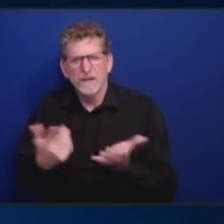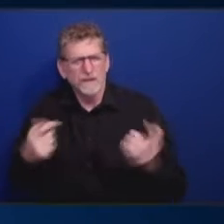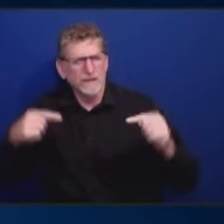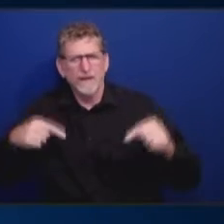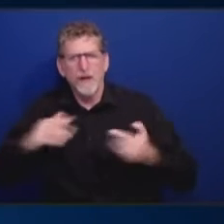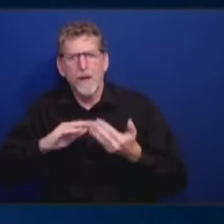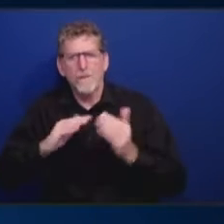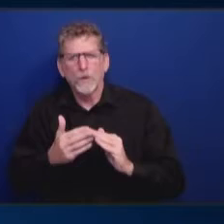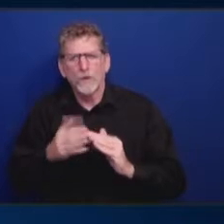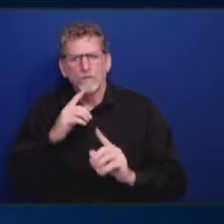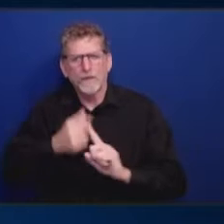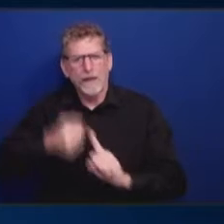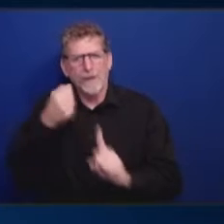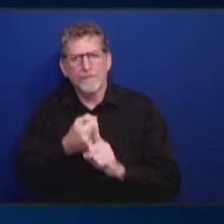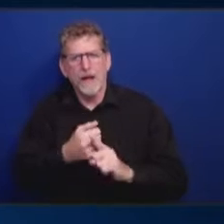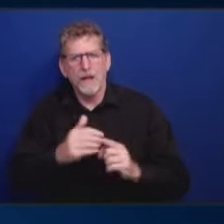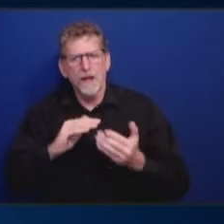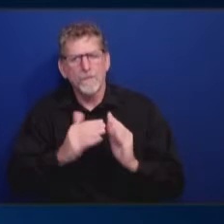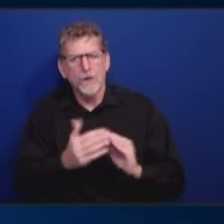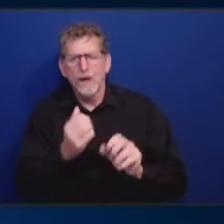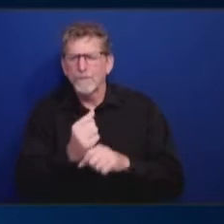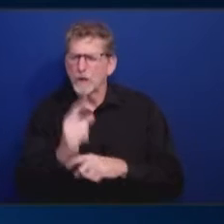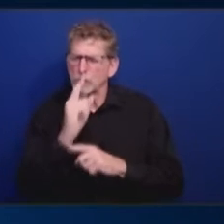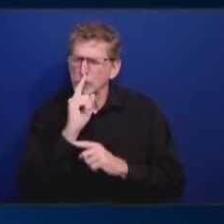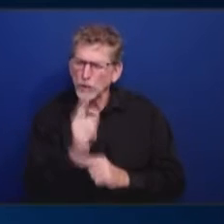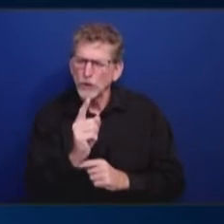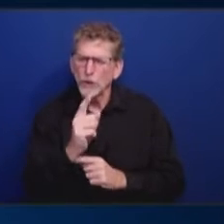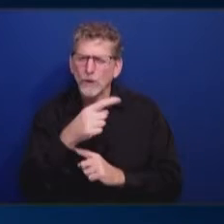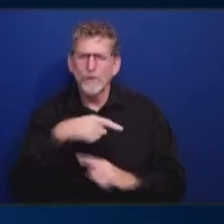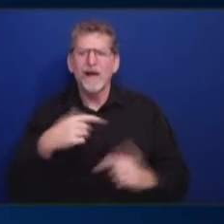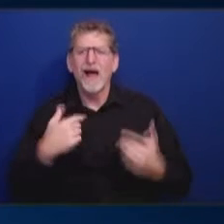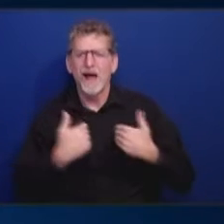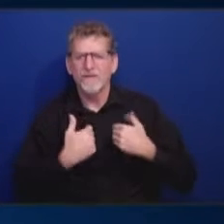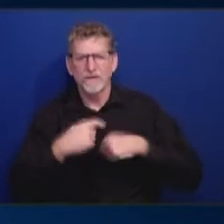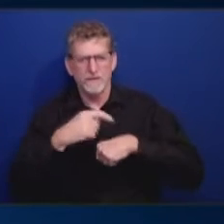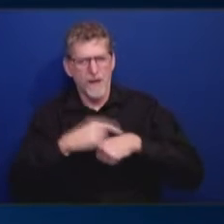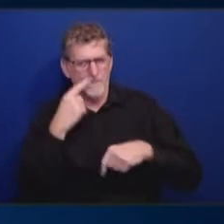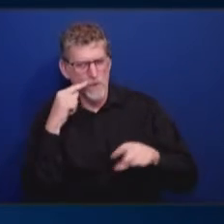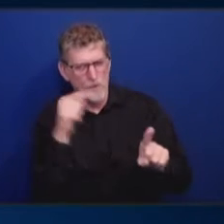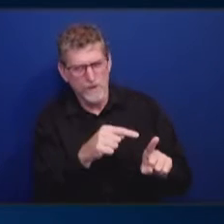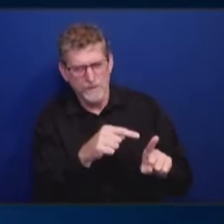that we can have time for it. The administration has prioritized this issue across all populations, as